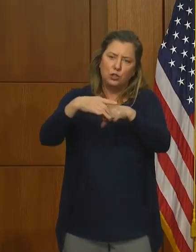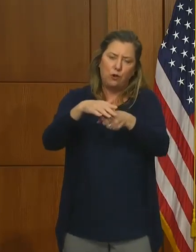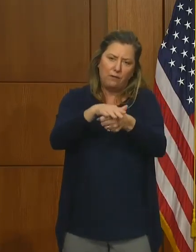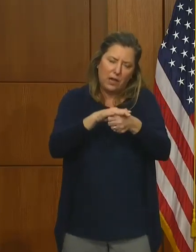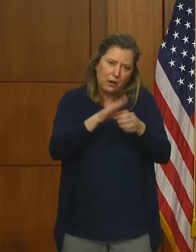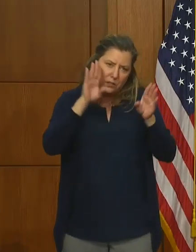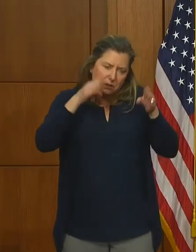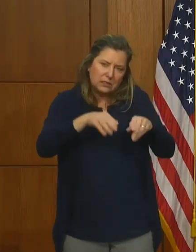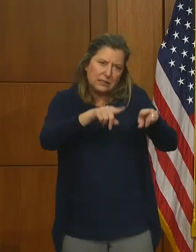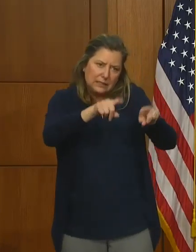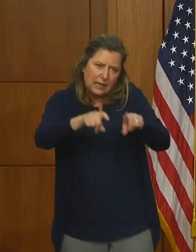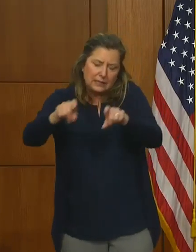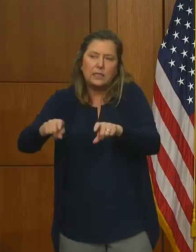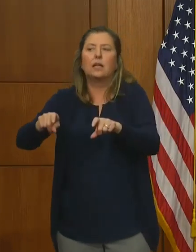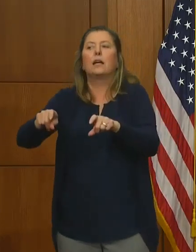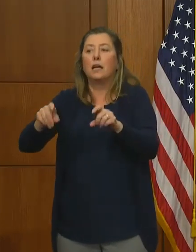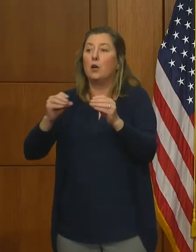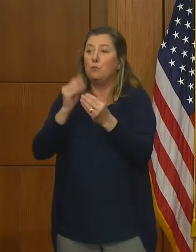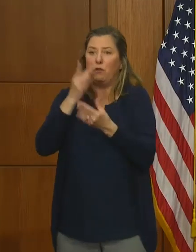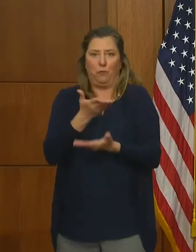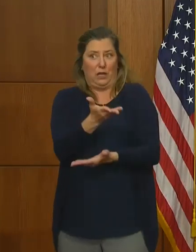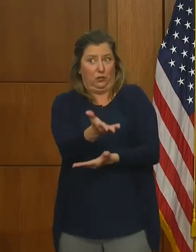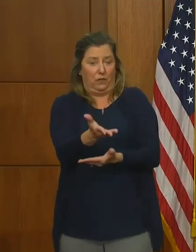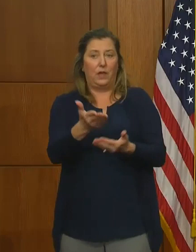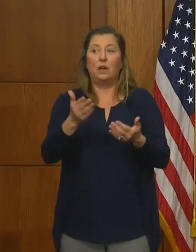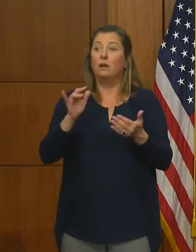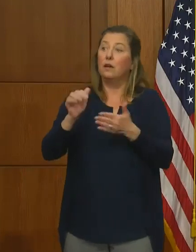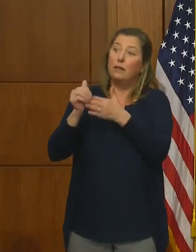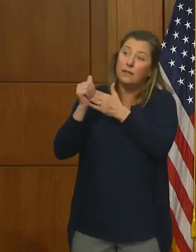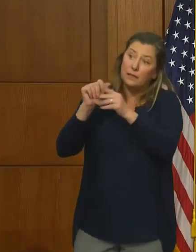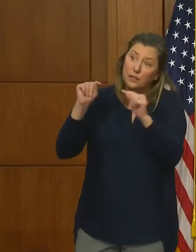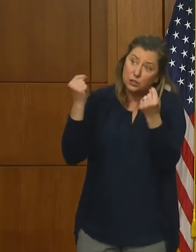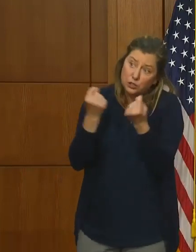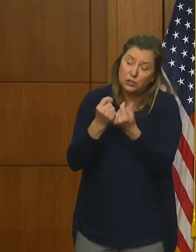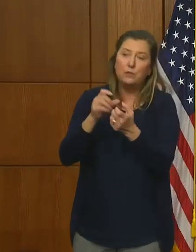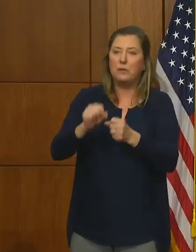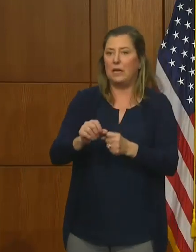FACILITIES AS WELL AS